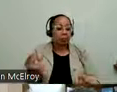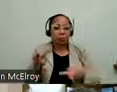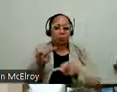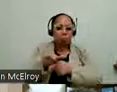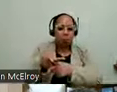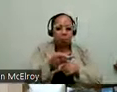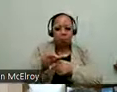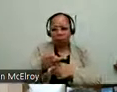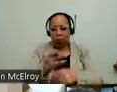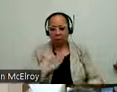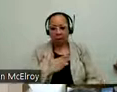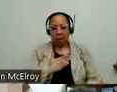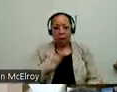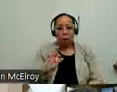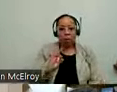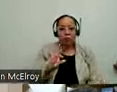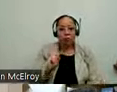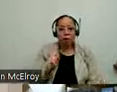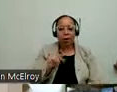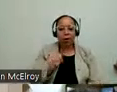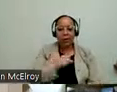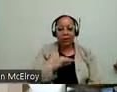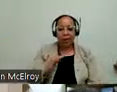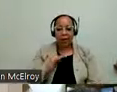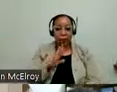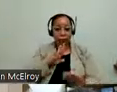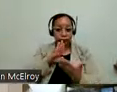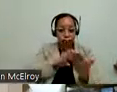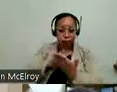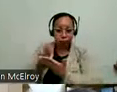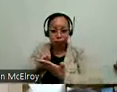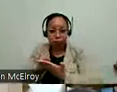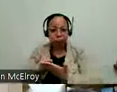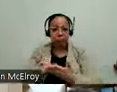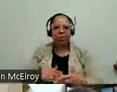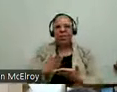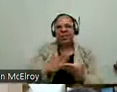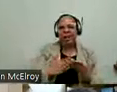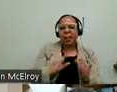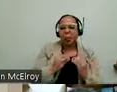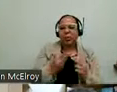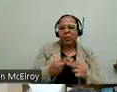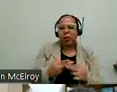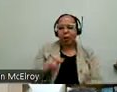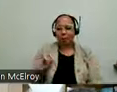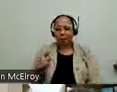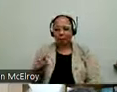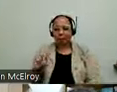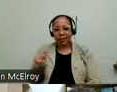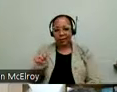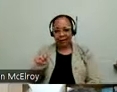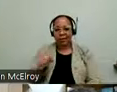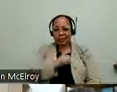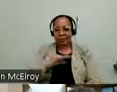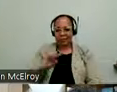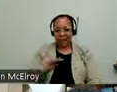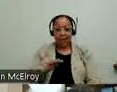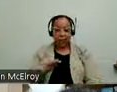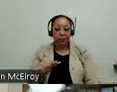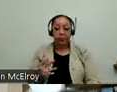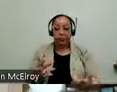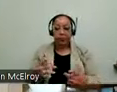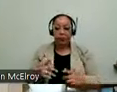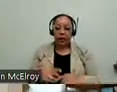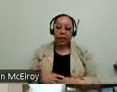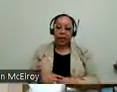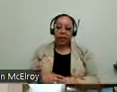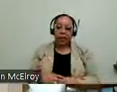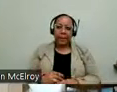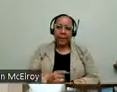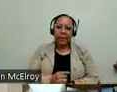supervise our frontline staff. We call intake and some of the organization.